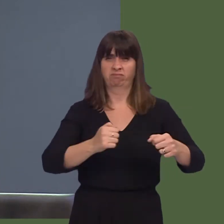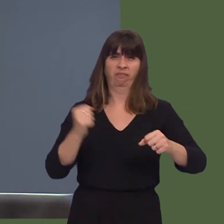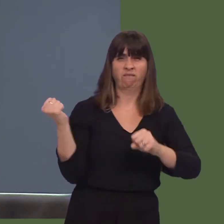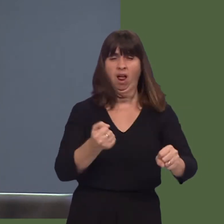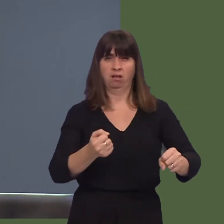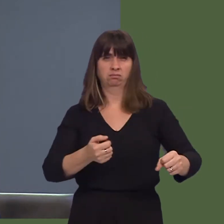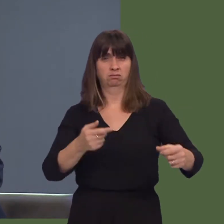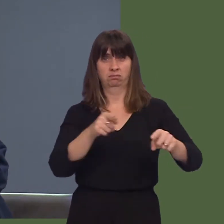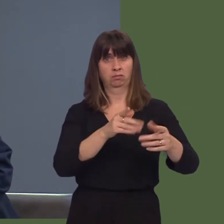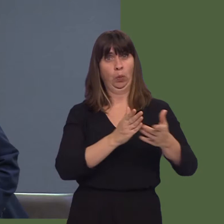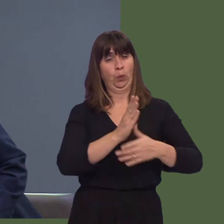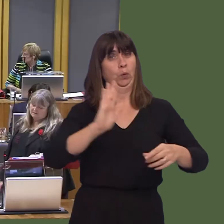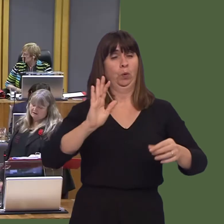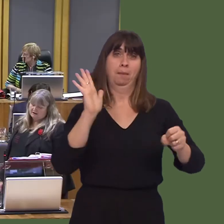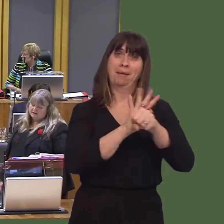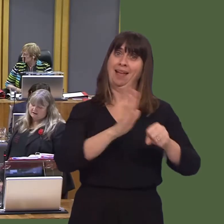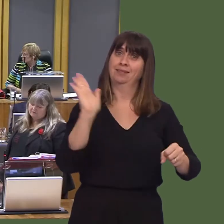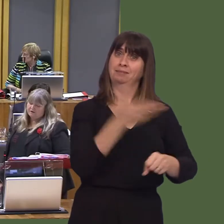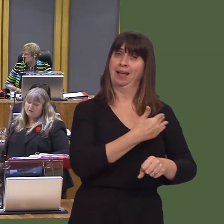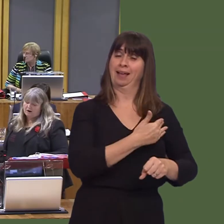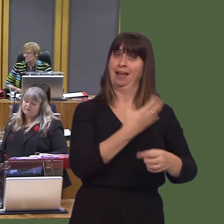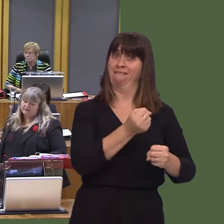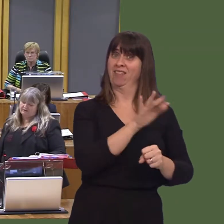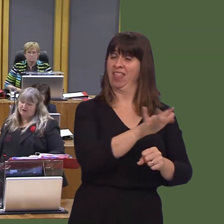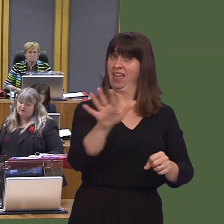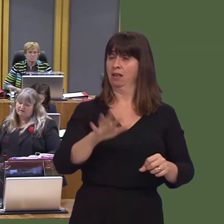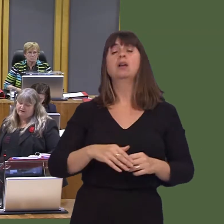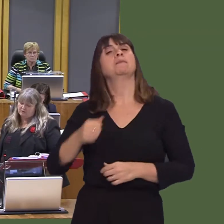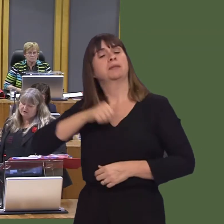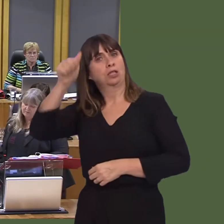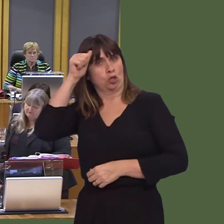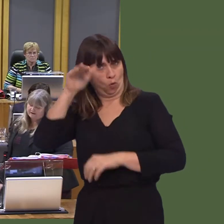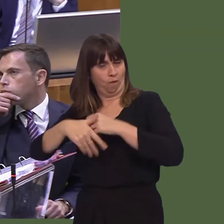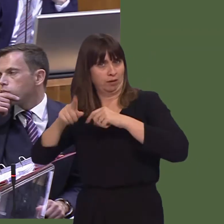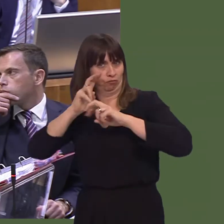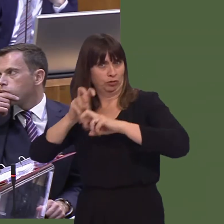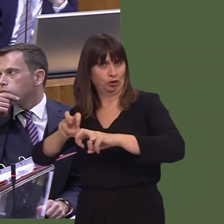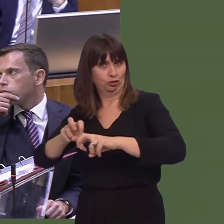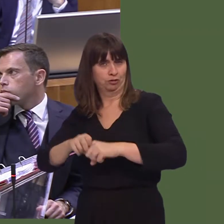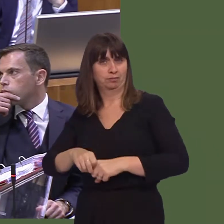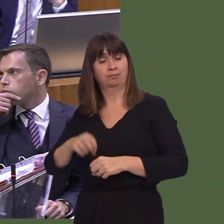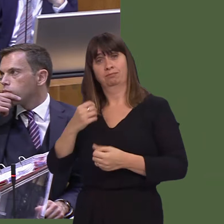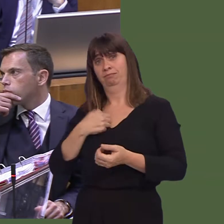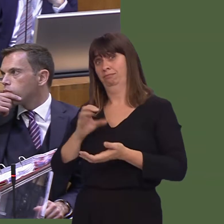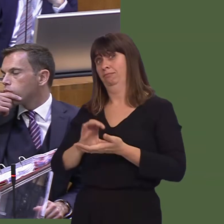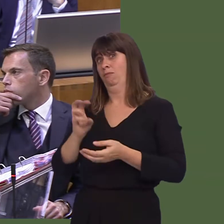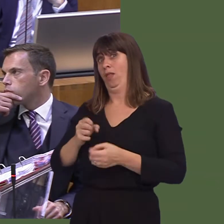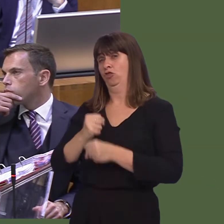to ban the physical punishment of children? Julie James AM: Yes, I am very aware of the research. In fact, the Welsh Government funds the Welsh contribution to the health behaviour in school-aged